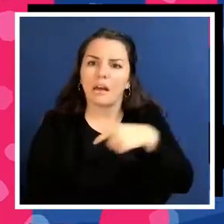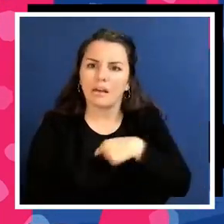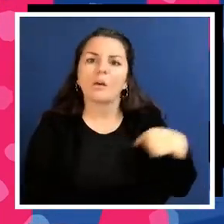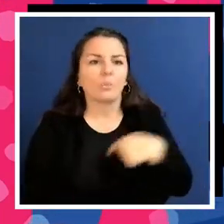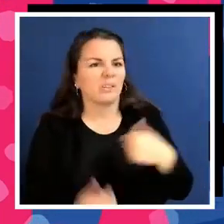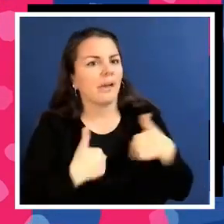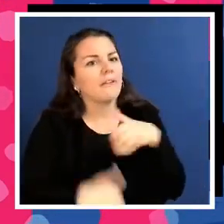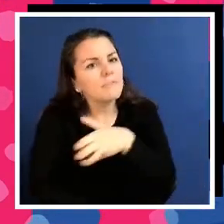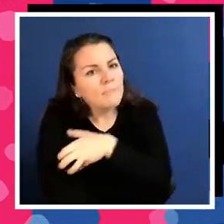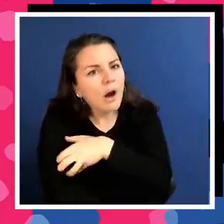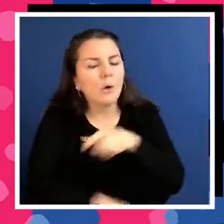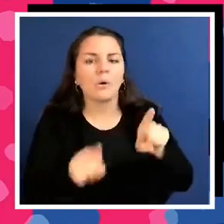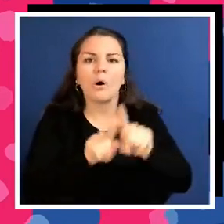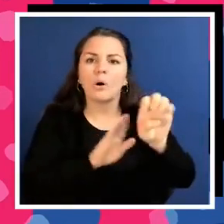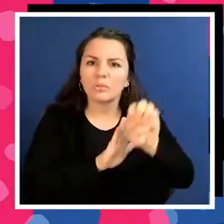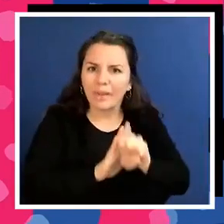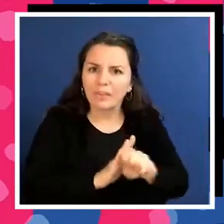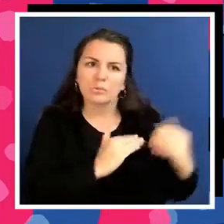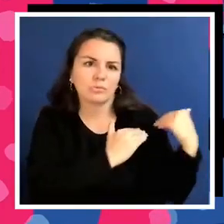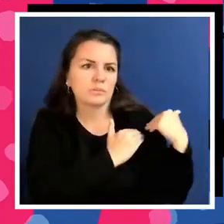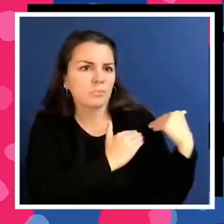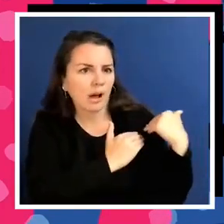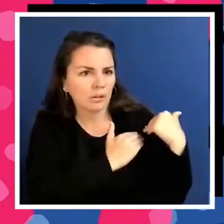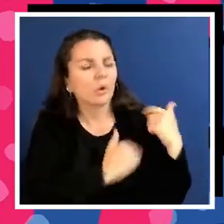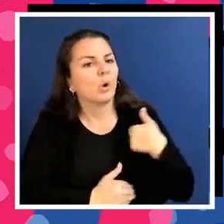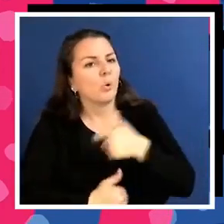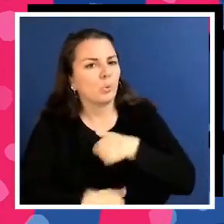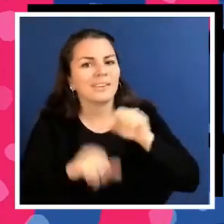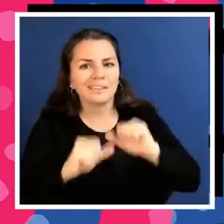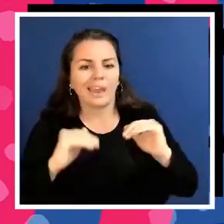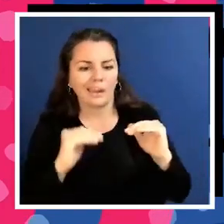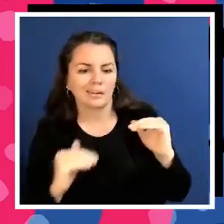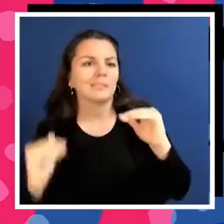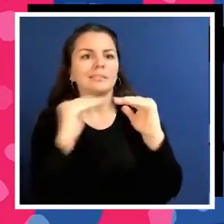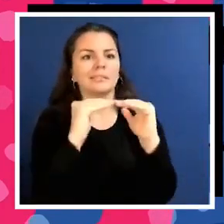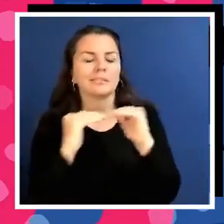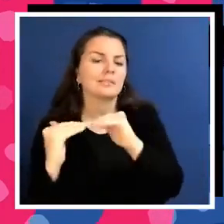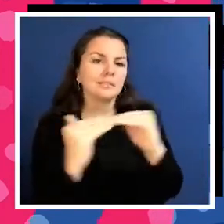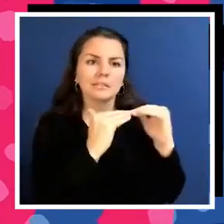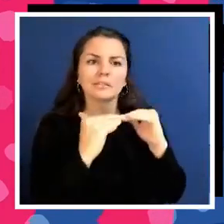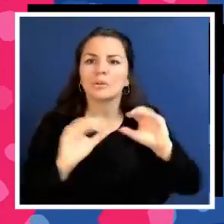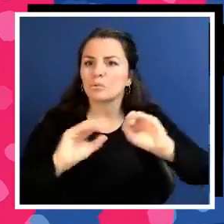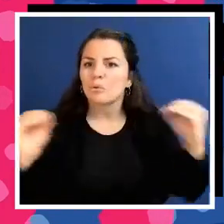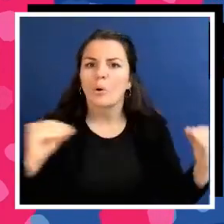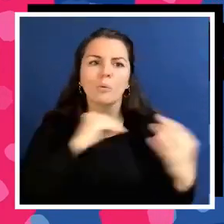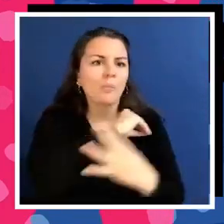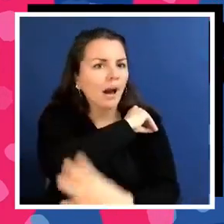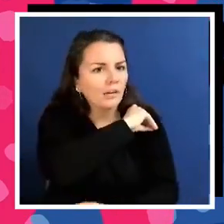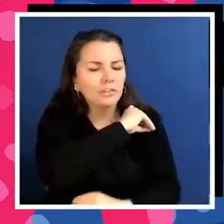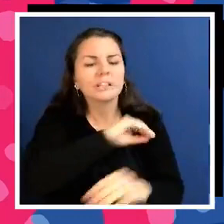THANK YOU REVERAND BARBER